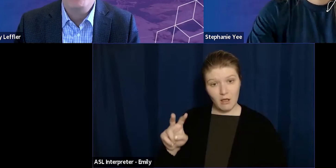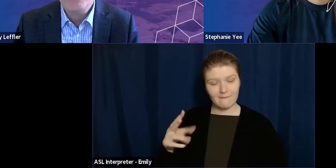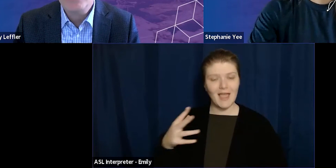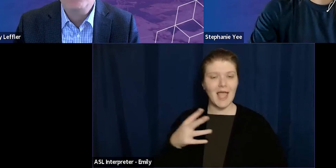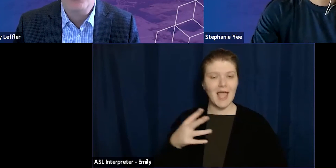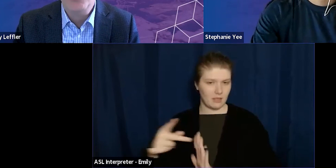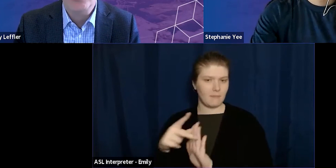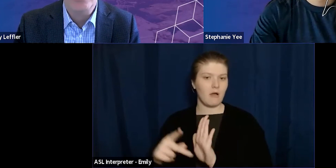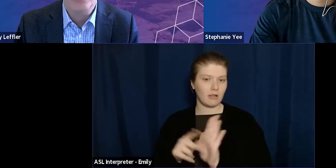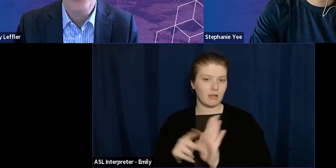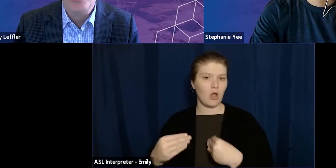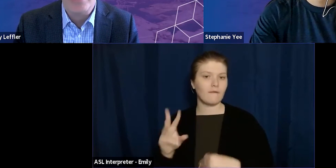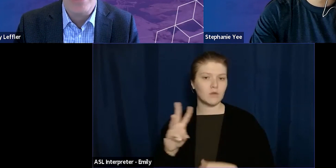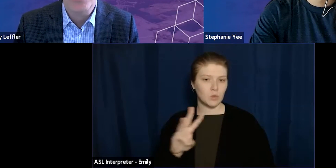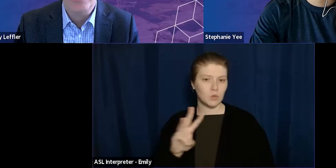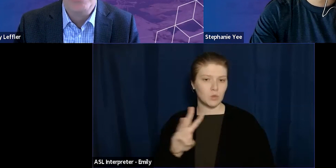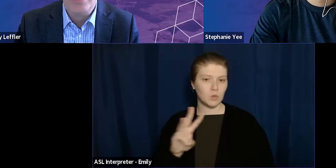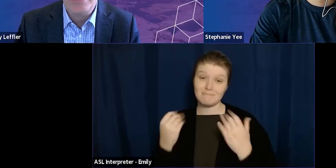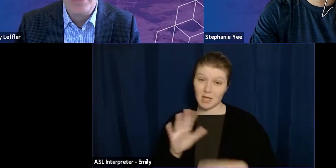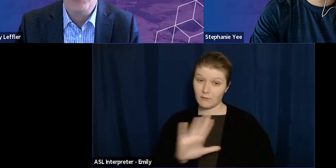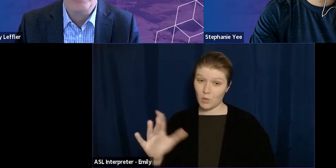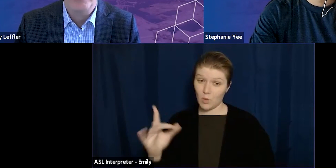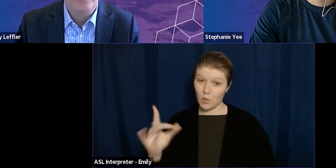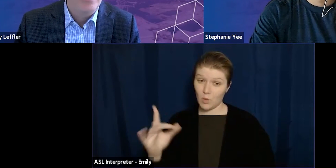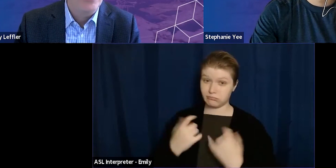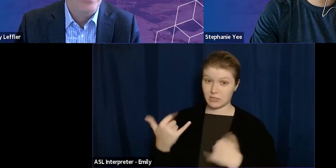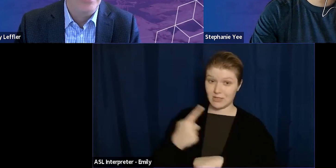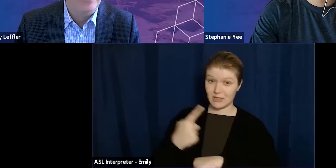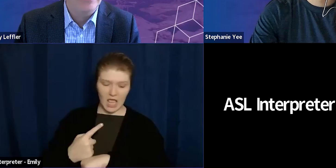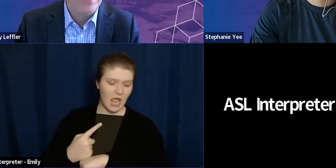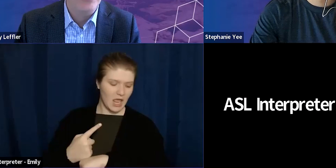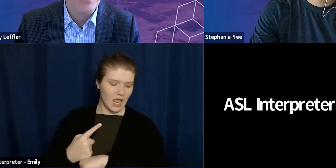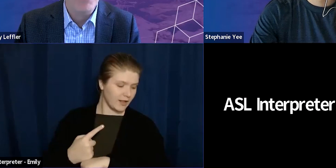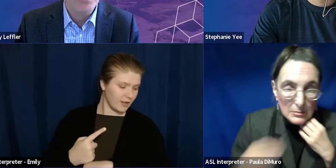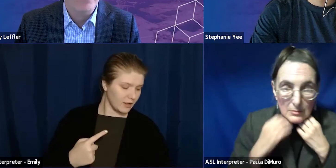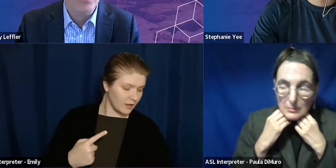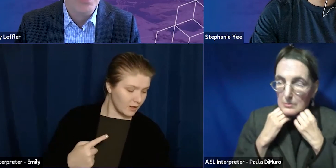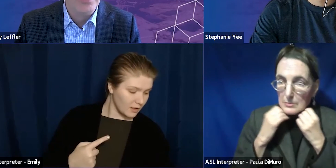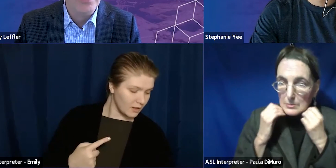Many of the questions that you're asking today, I would gather to say, most of the questions